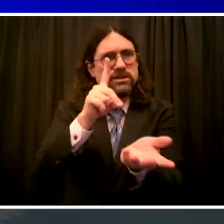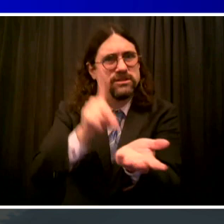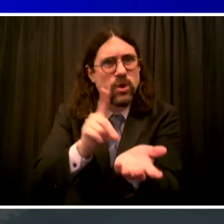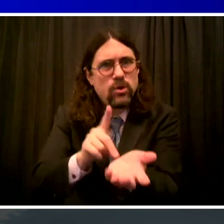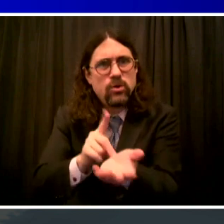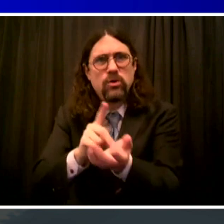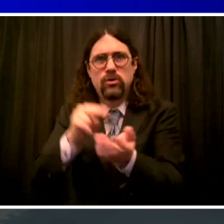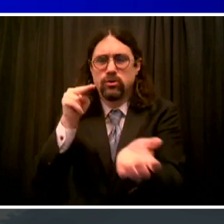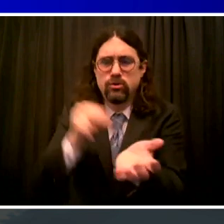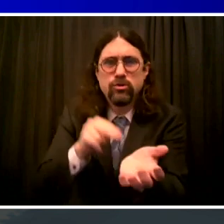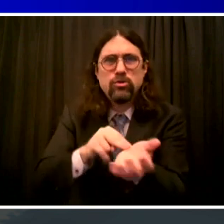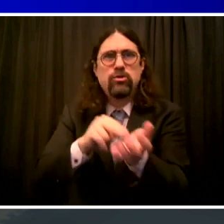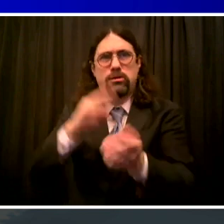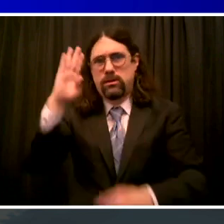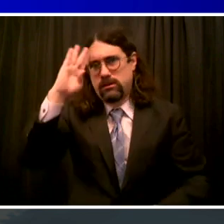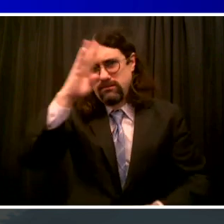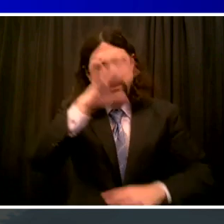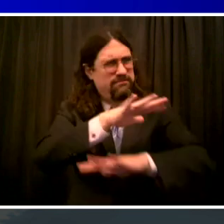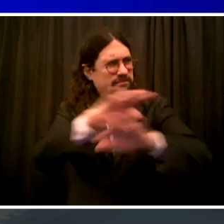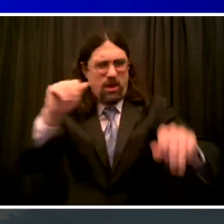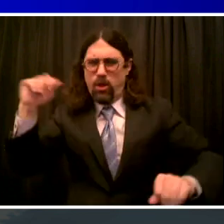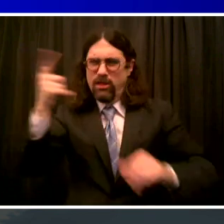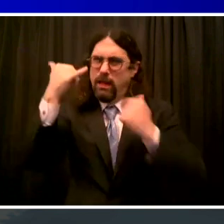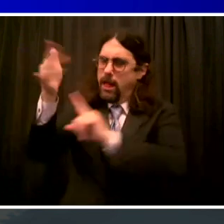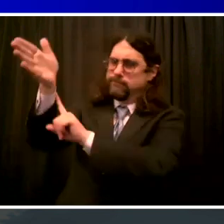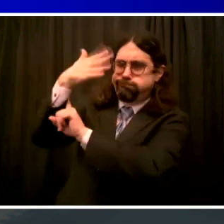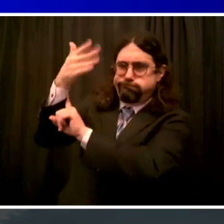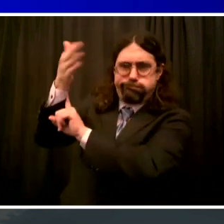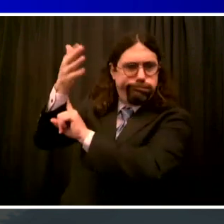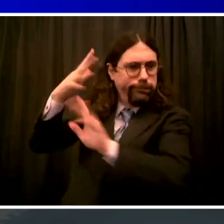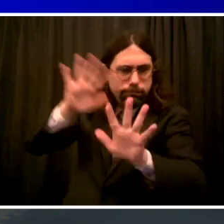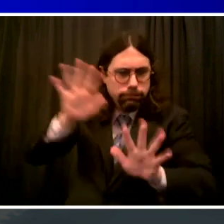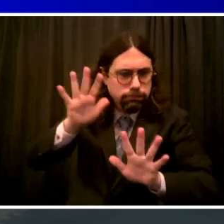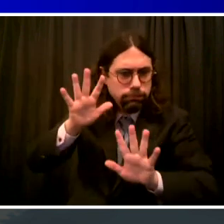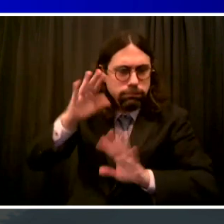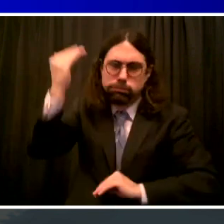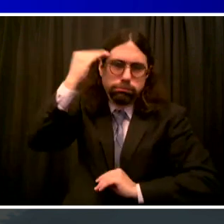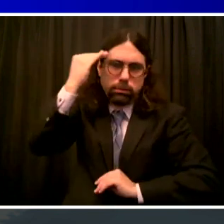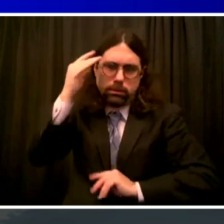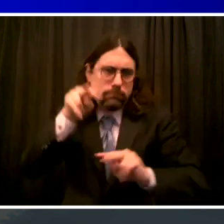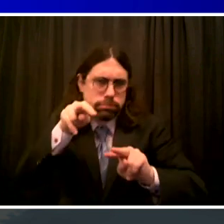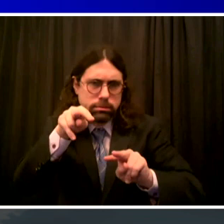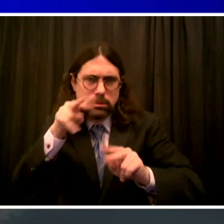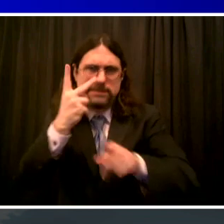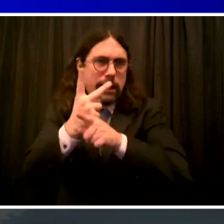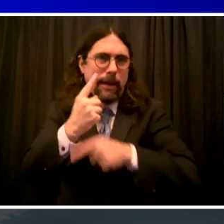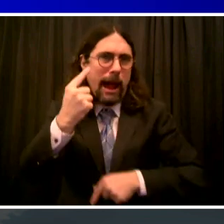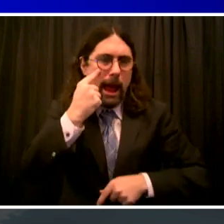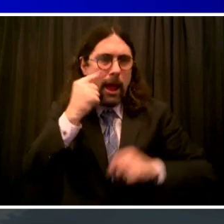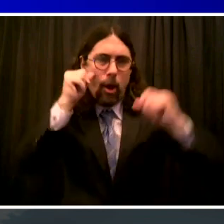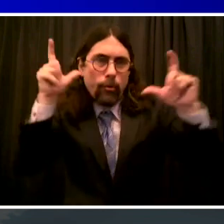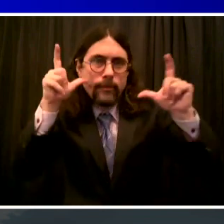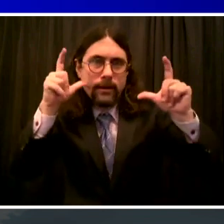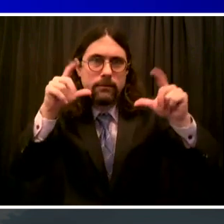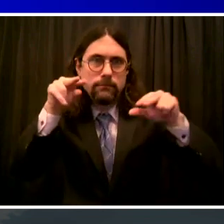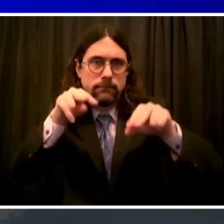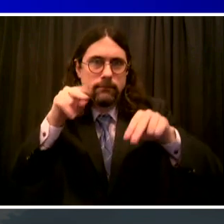COMMISSIONER ISSUED AN ALERT TO ALL HEALTH CARE PROVIDERS. TOM IMEDIATELY BOTHOO LKOR F THESE SYMPOTMS IN